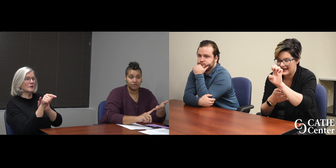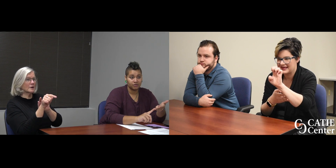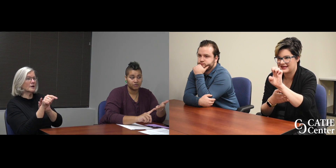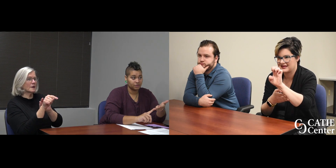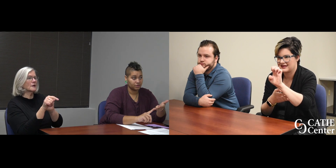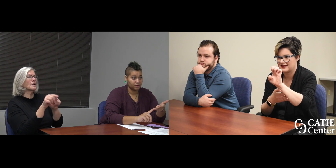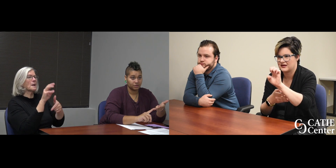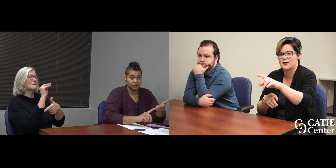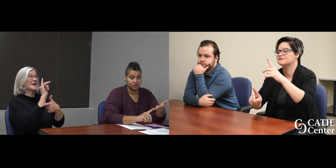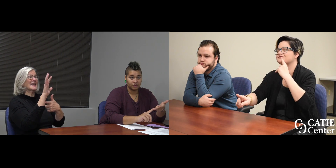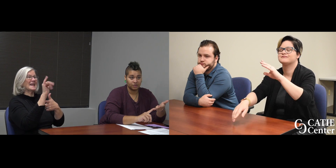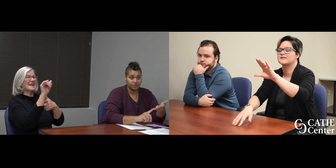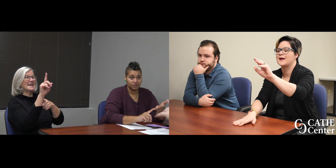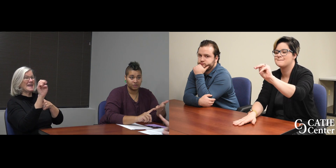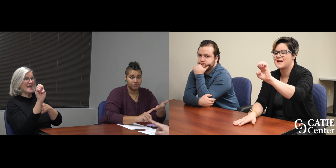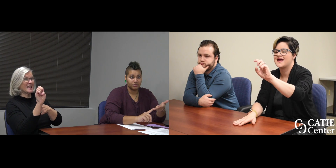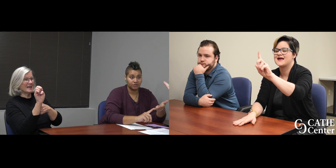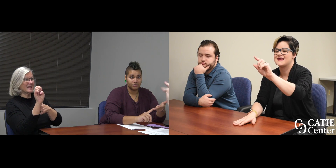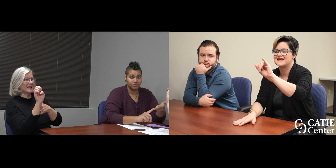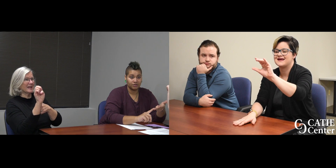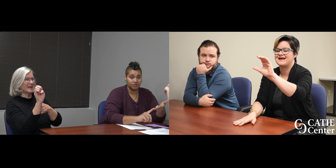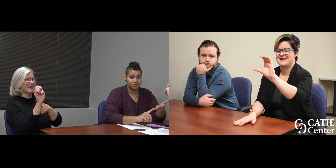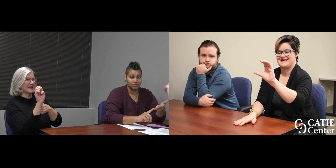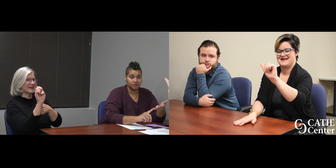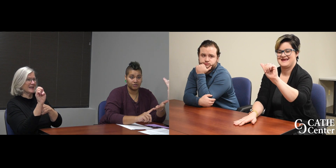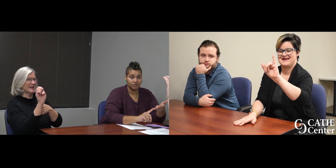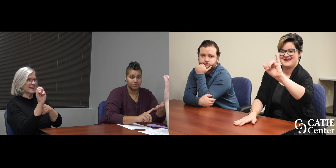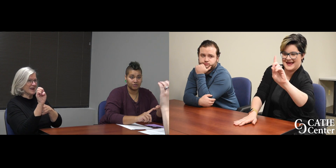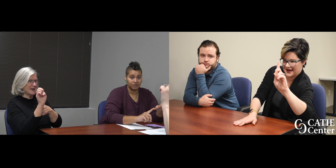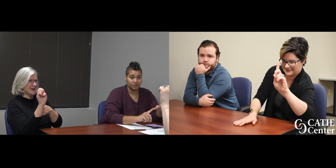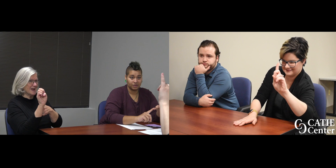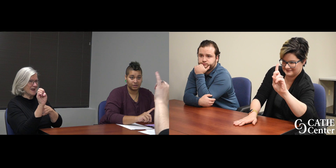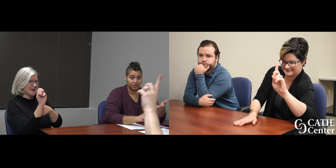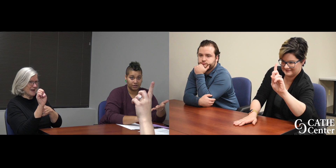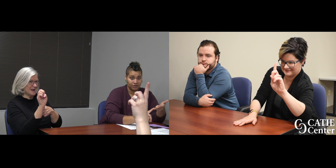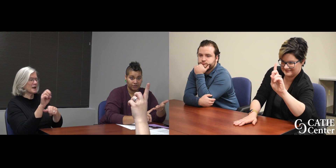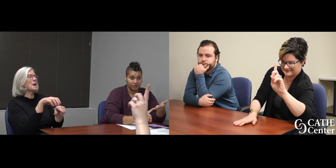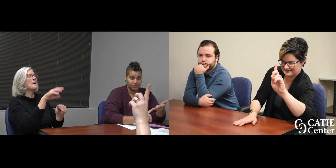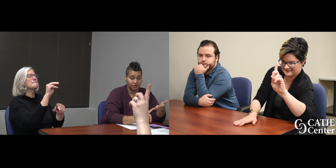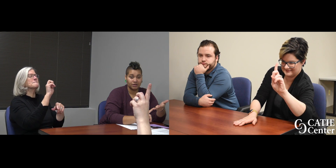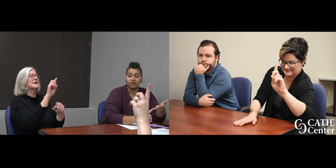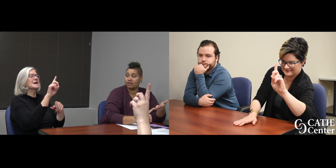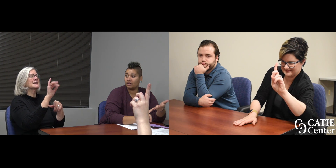I: Ok.